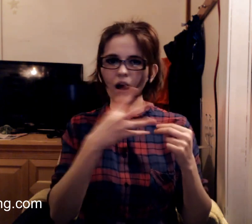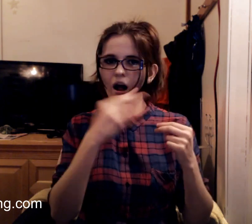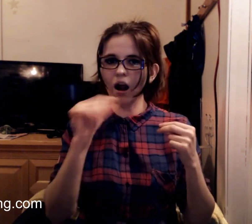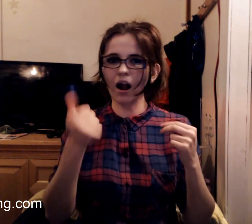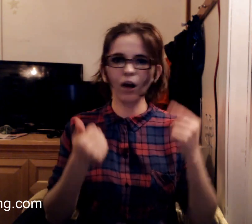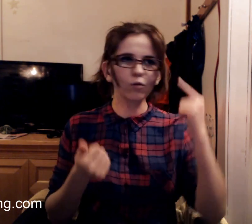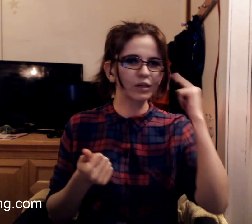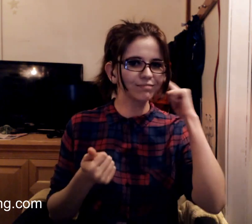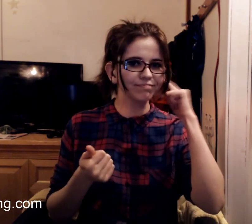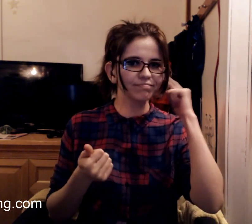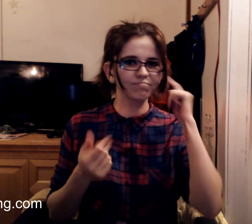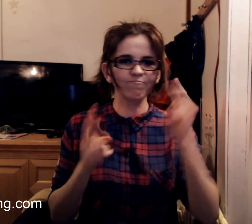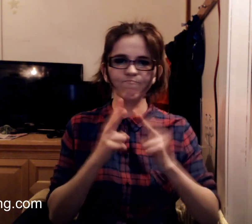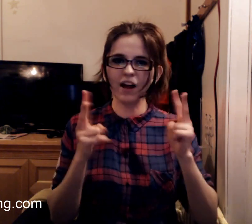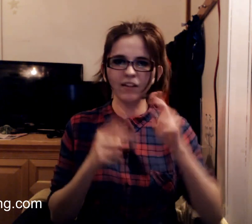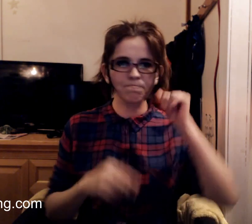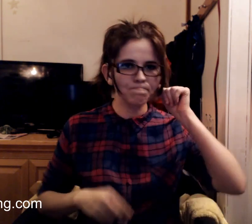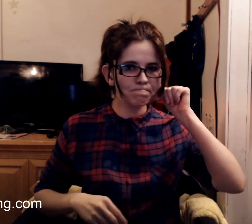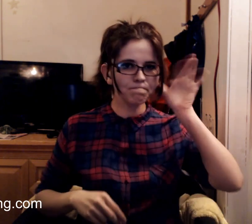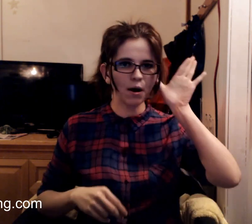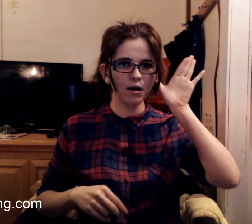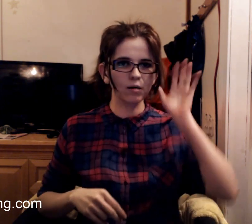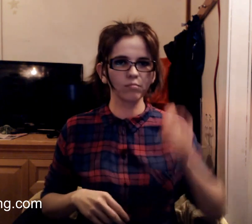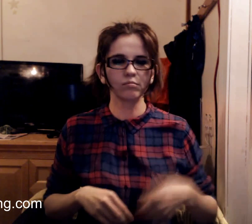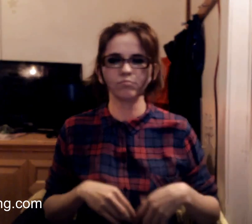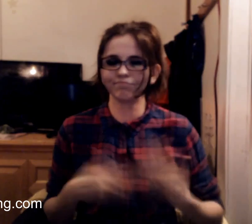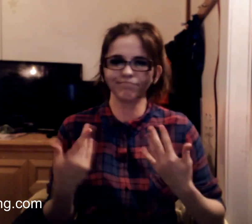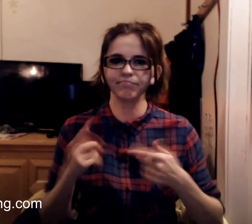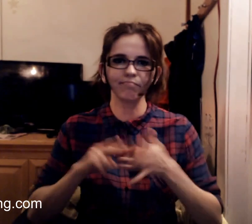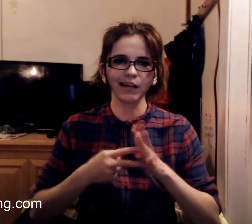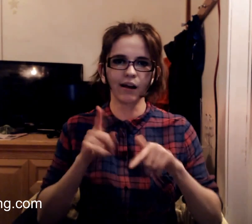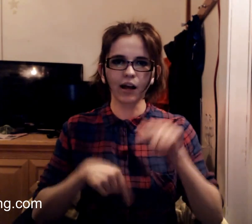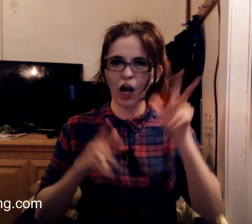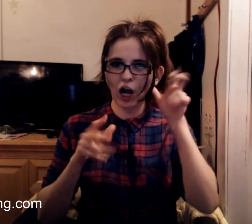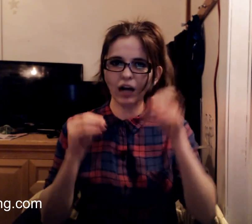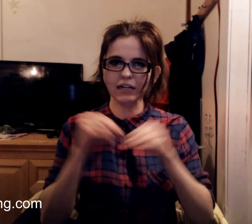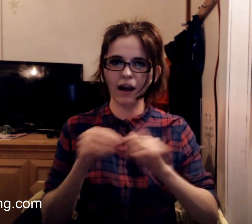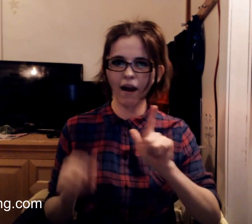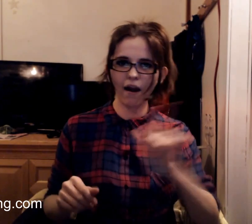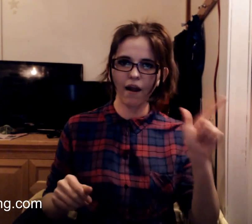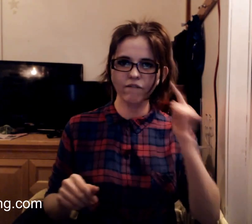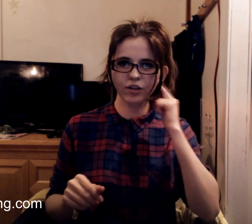And the other one, it's very tone deaf. Meaning I can't hear at all in my left ear.